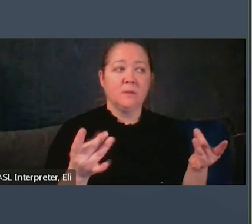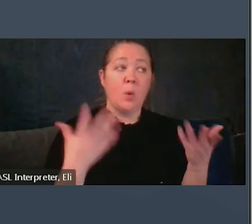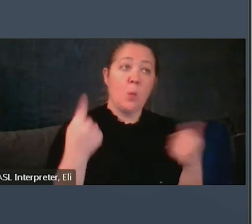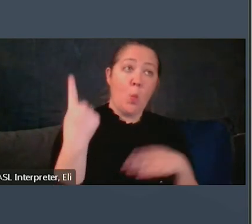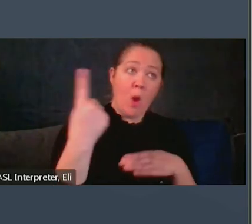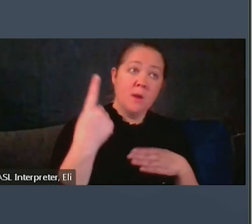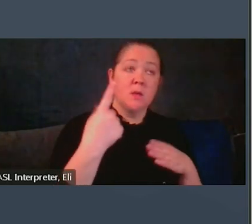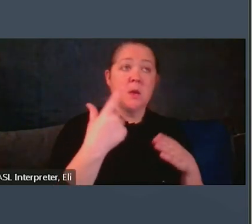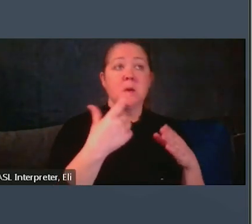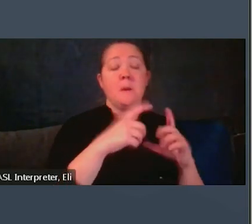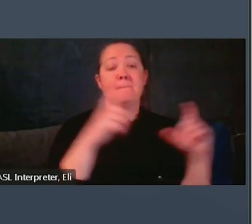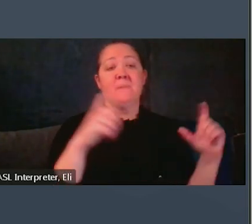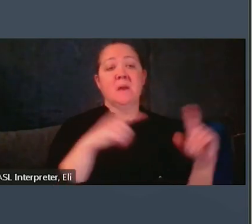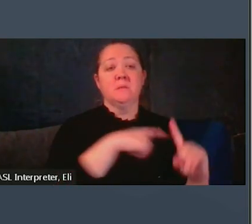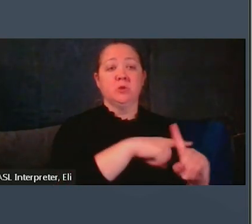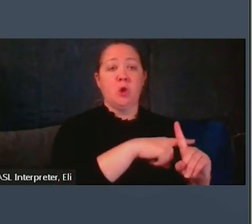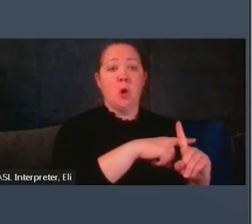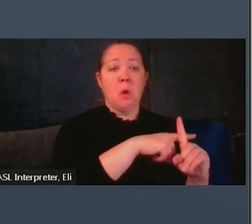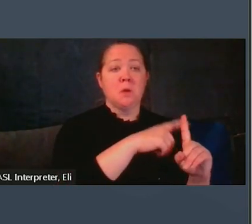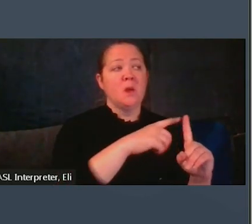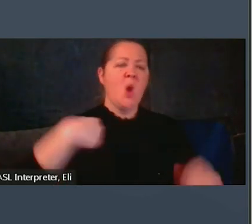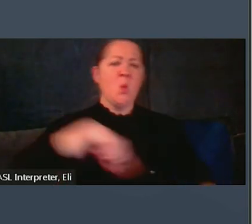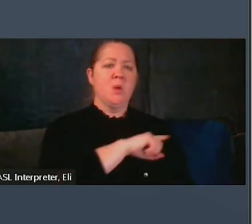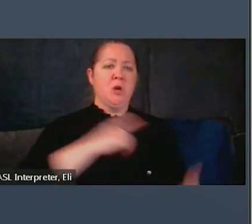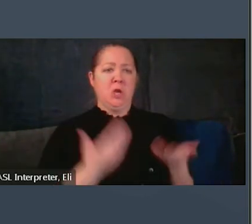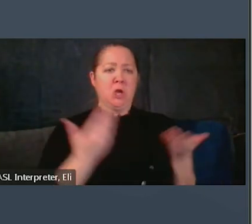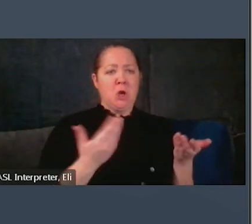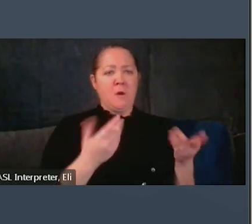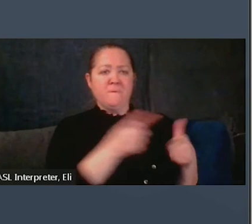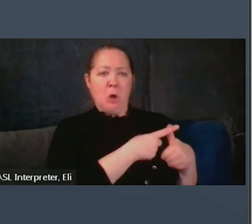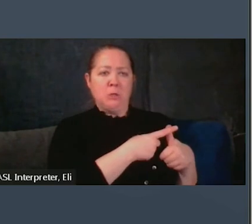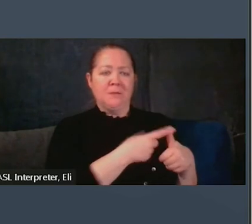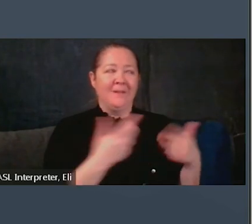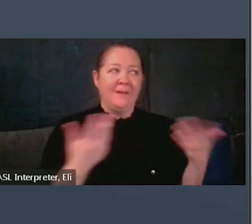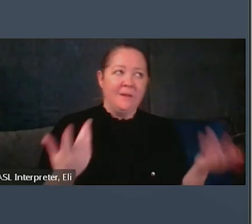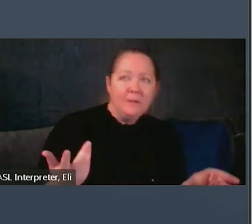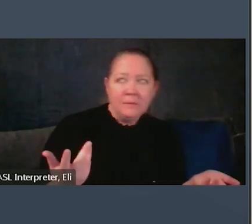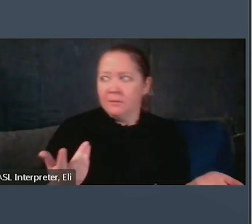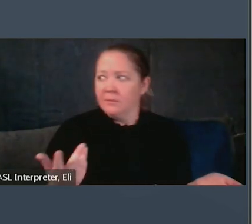we were here first, which we don't contend that. I mean, that's not disputed yesterday.